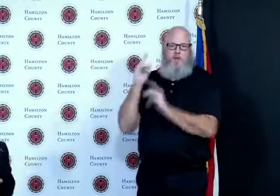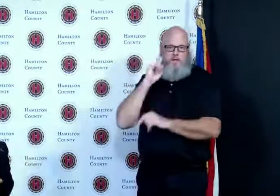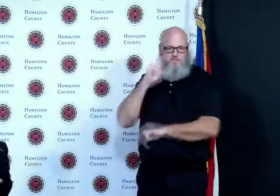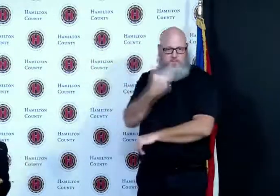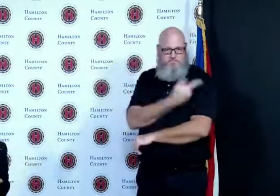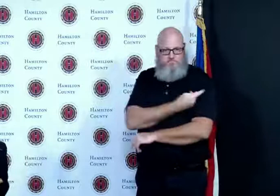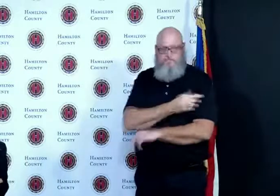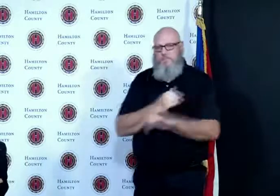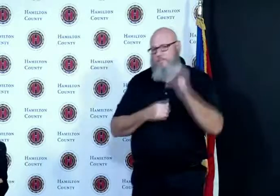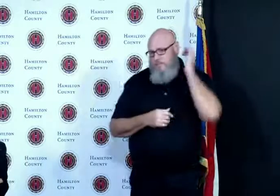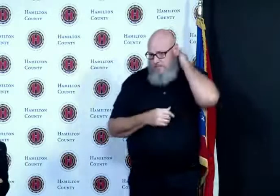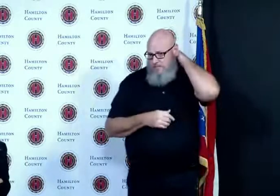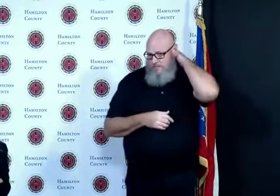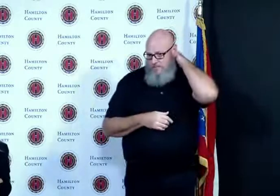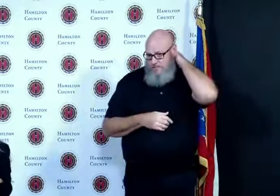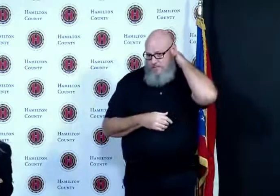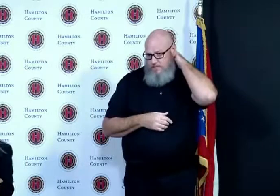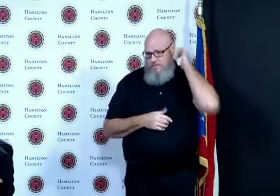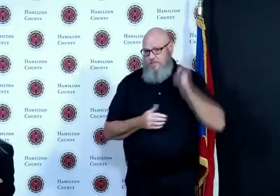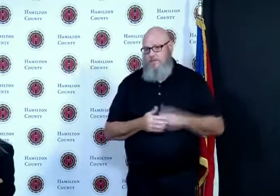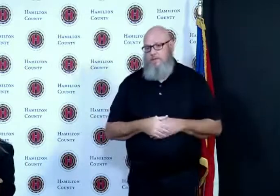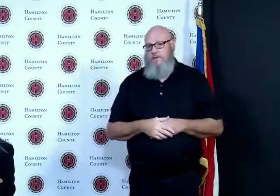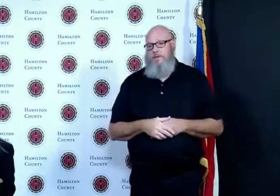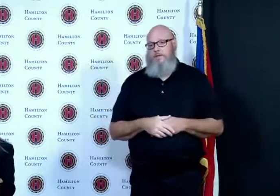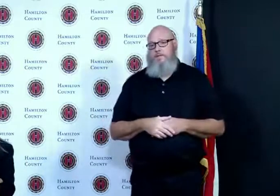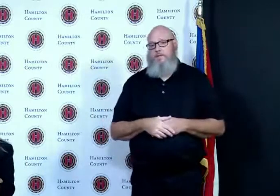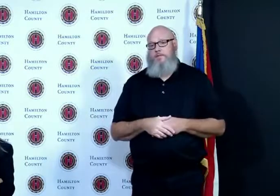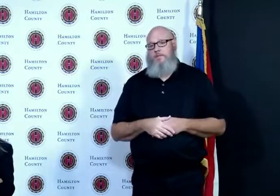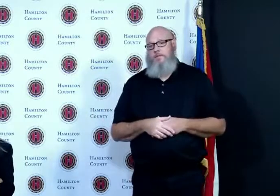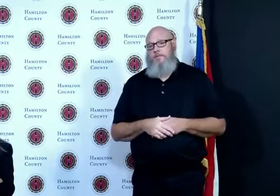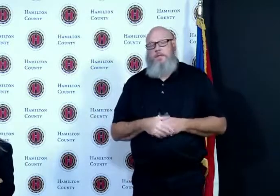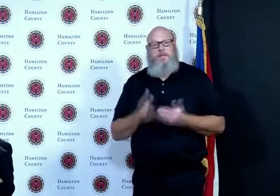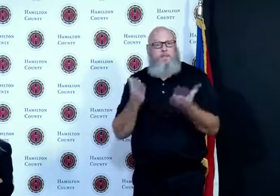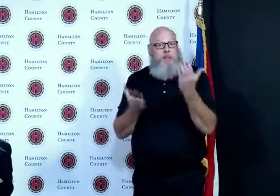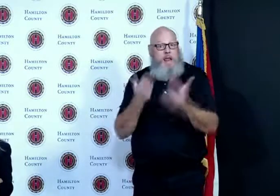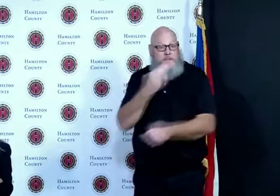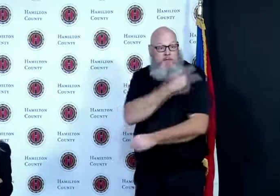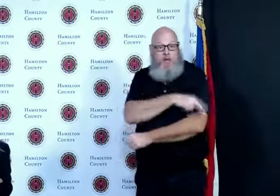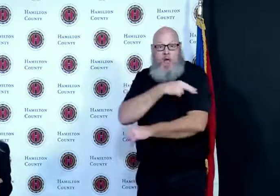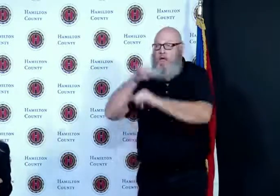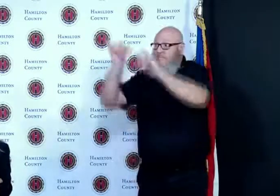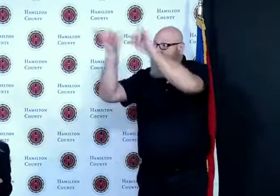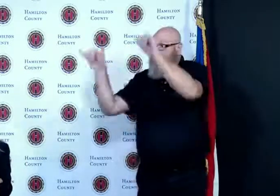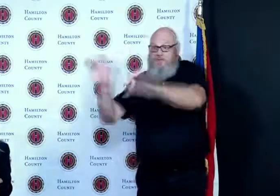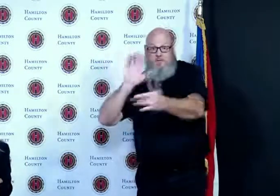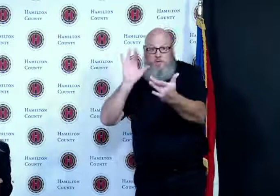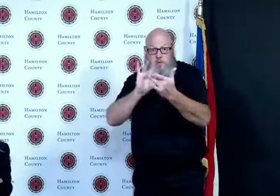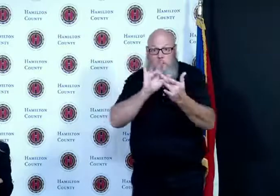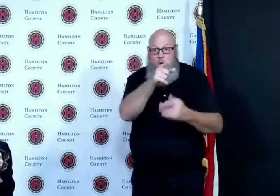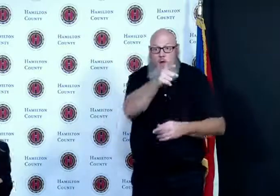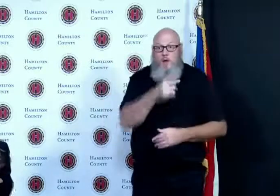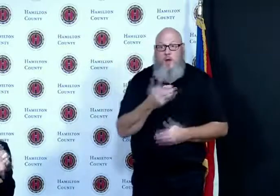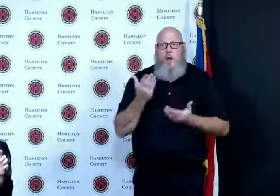county Public Health or one of the Kroger Little Clinic sites to sign up to get vaccinated so the